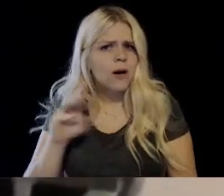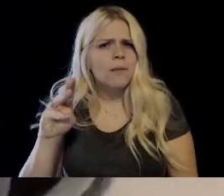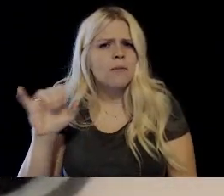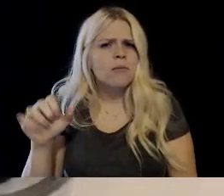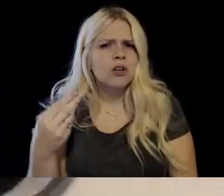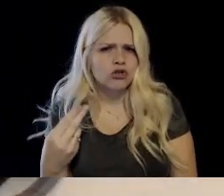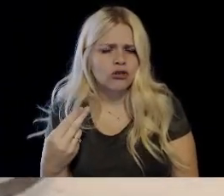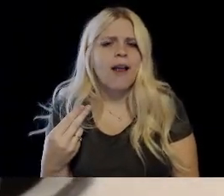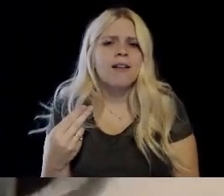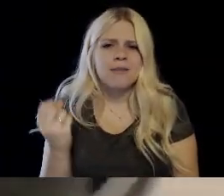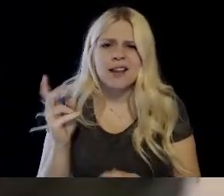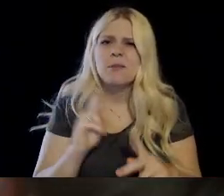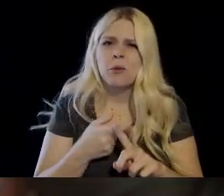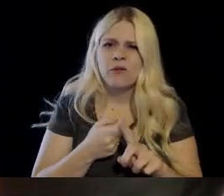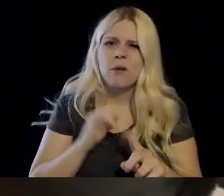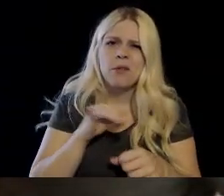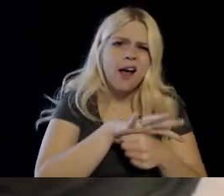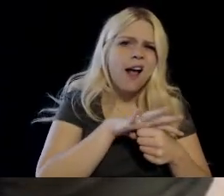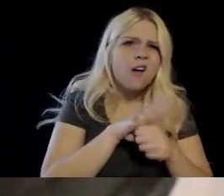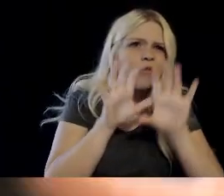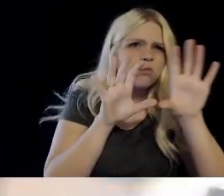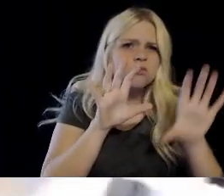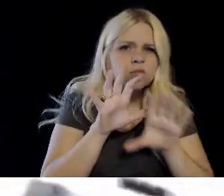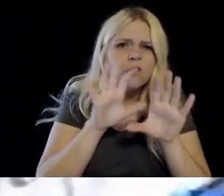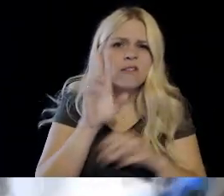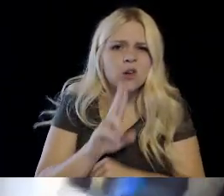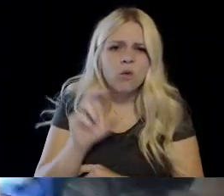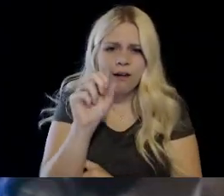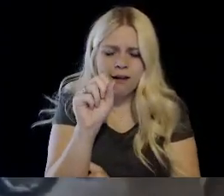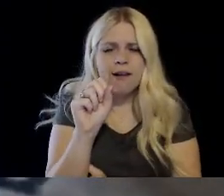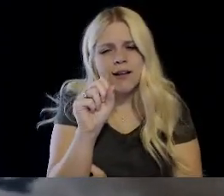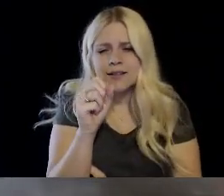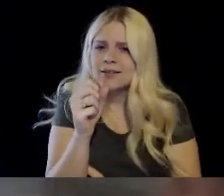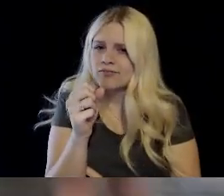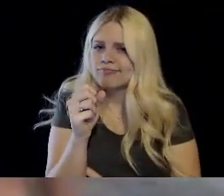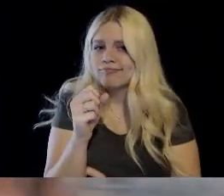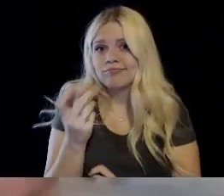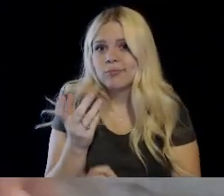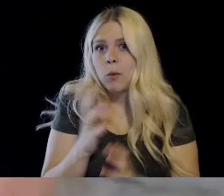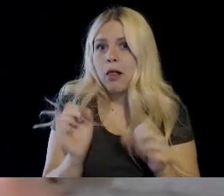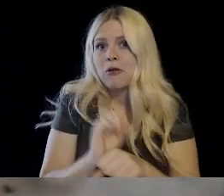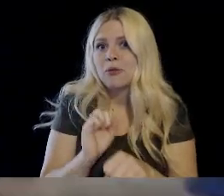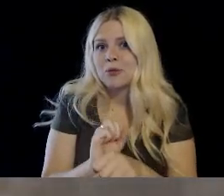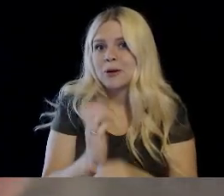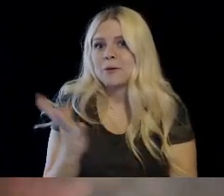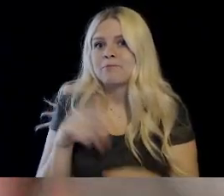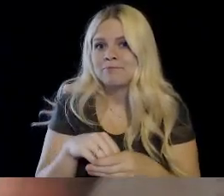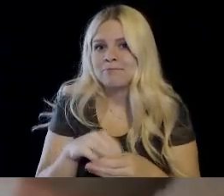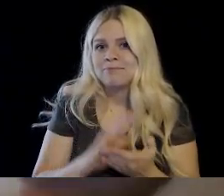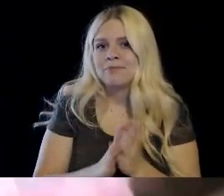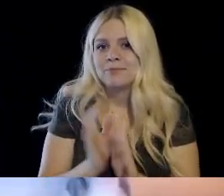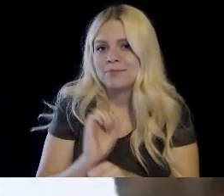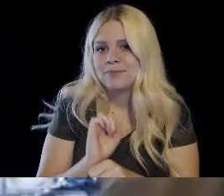Erica: Yep! We do don't we? Joanne: Mm-hmm. Erica: Oh, let's take a look before we pass it off. Ali. Look at that. See, I like this